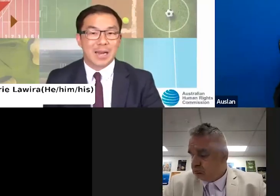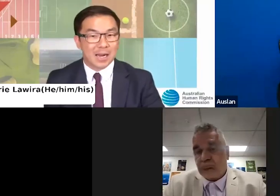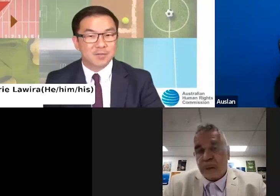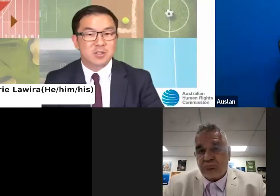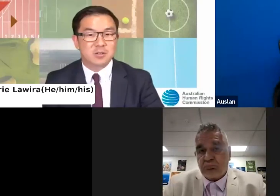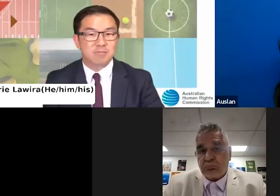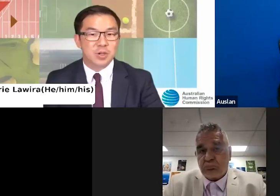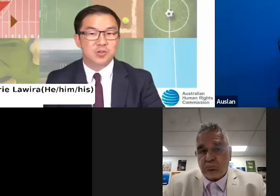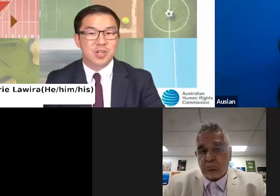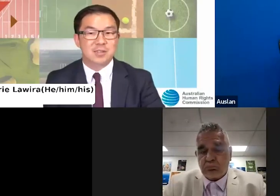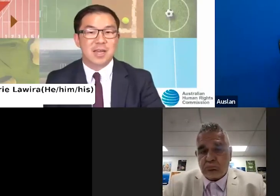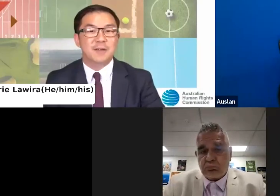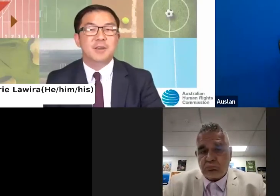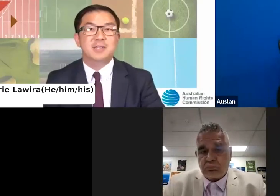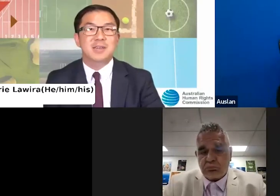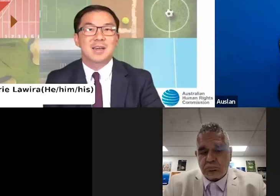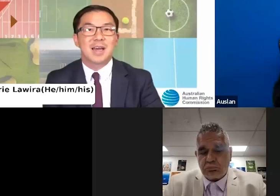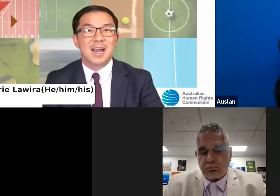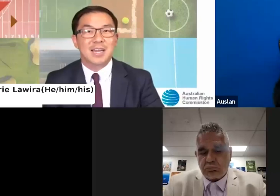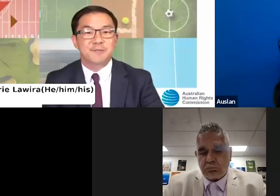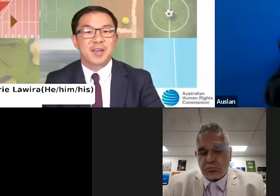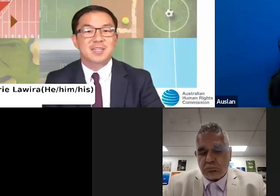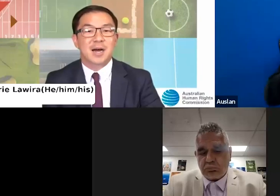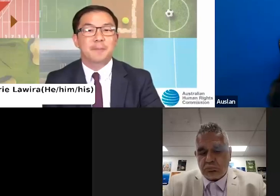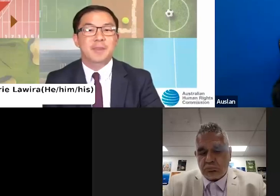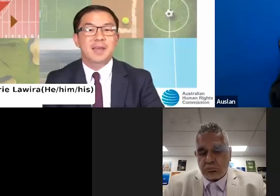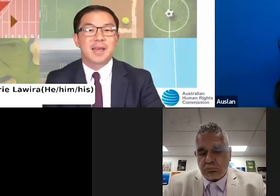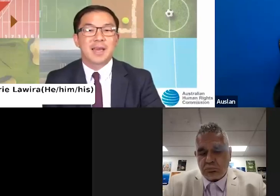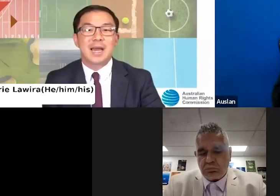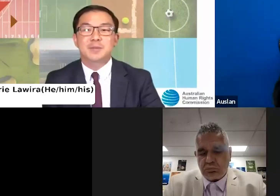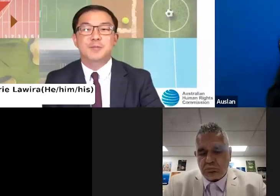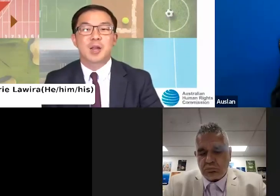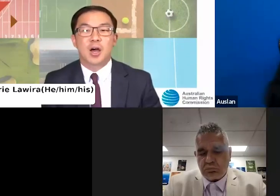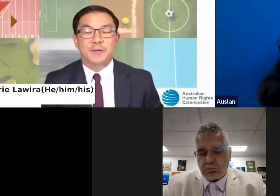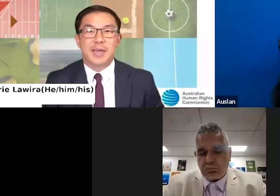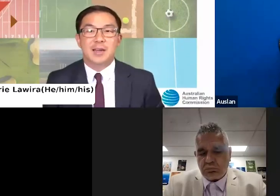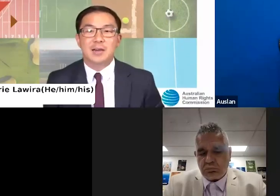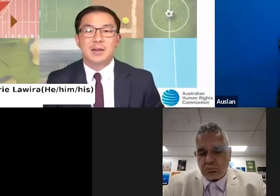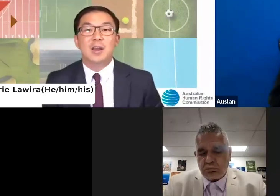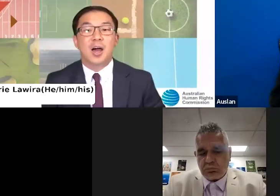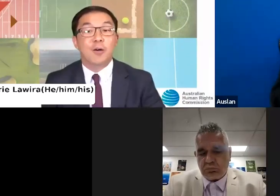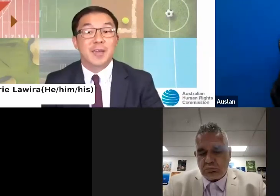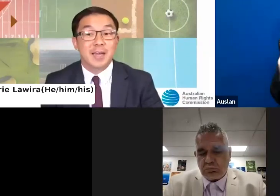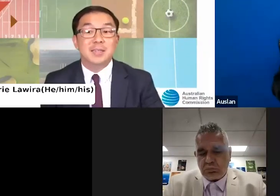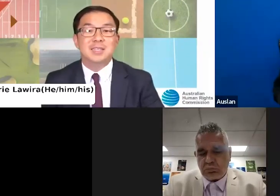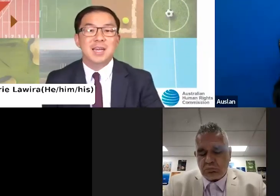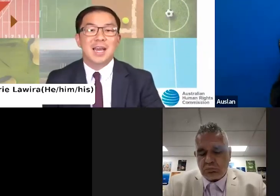an activist, social justice advocate and land defender. He comes from a line of healers